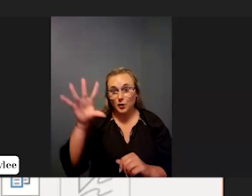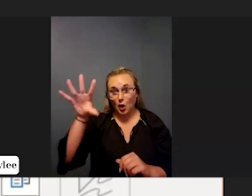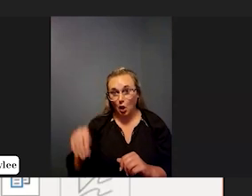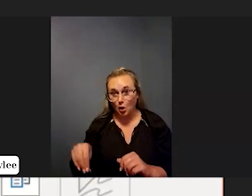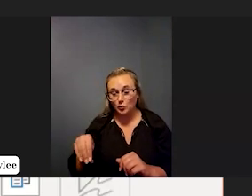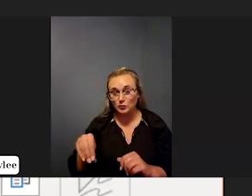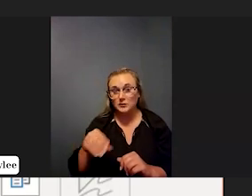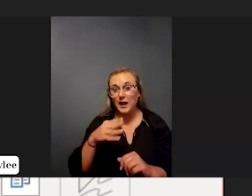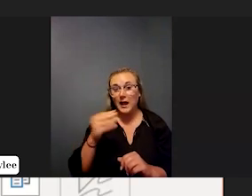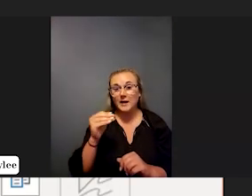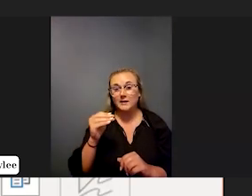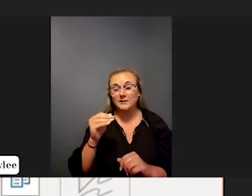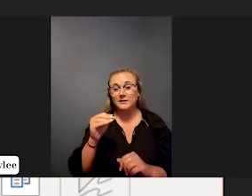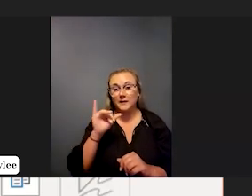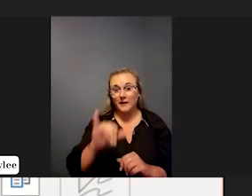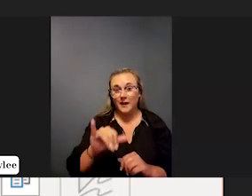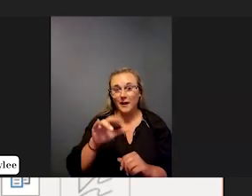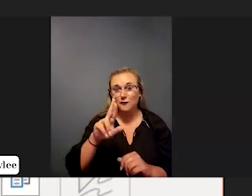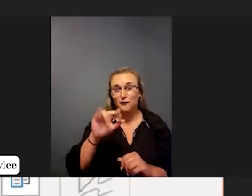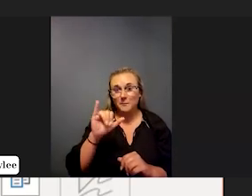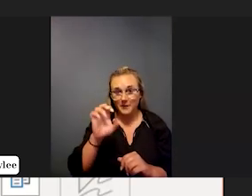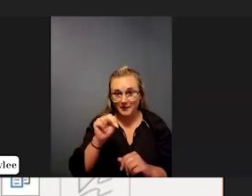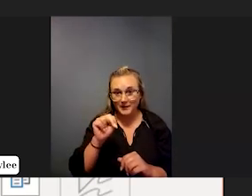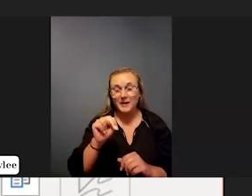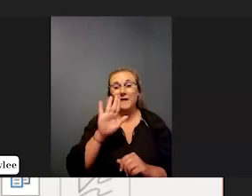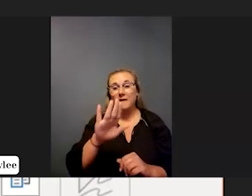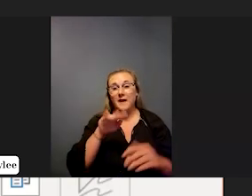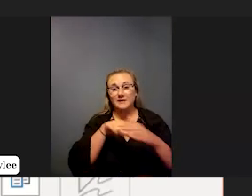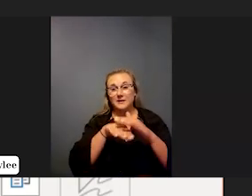Open in the ribbon, that accessibility menu at the top of the page goes away.